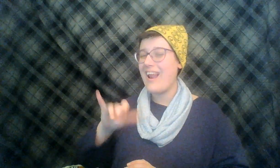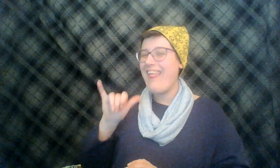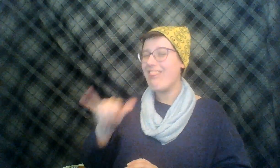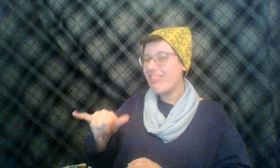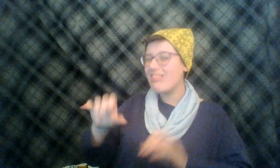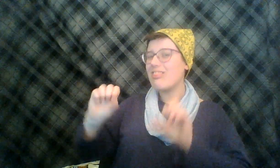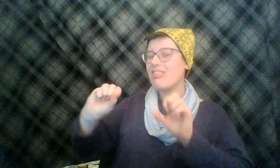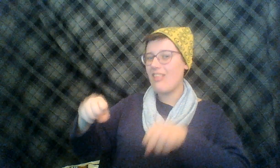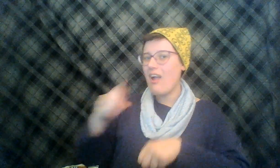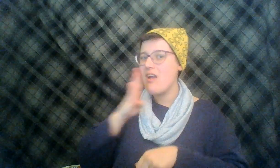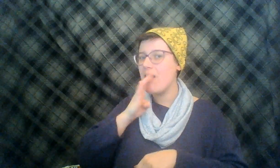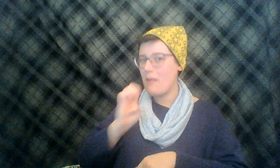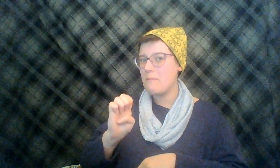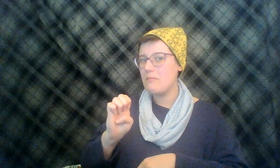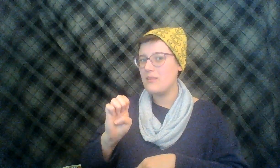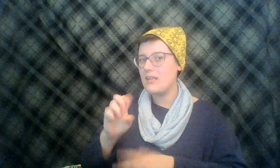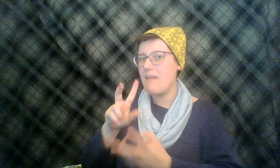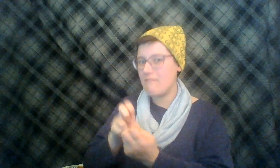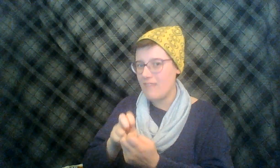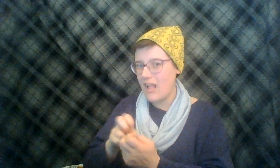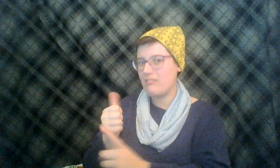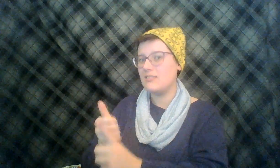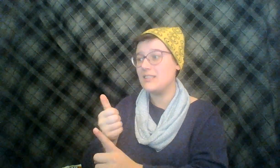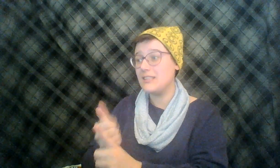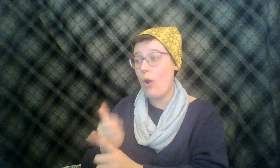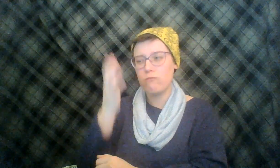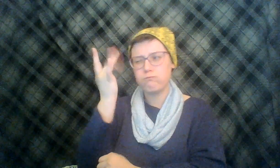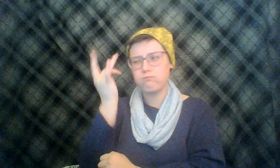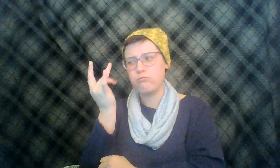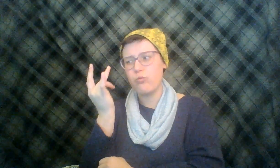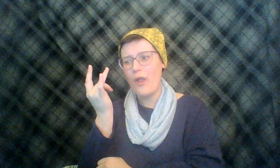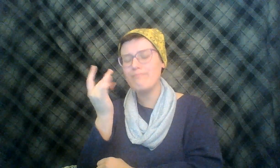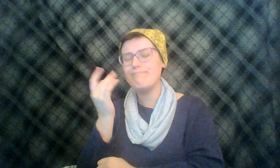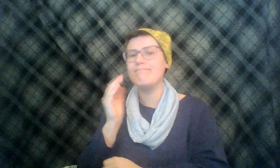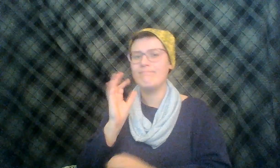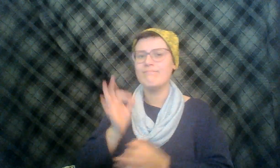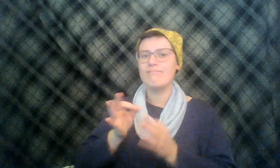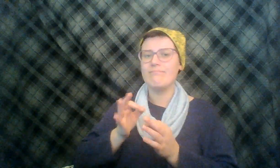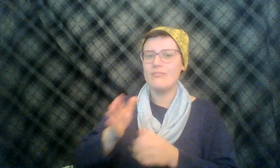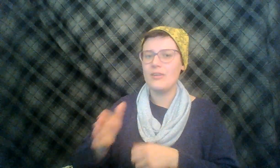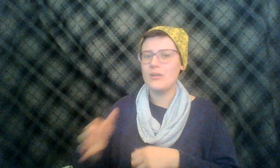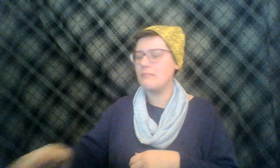which can be a violence in itself as it does not constitute “informed consent” for the parties involved.